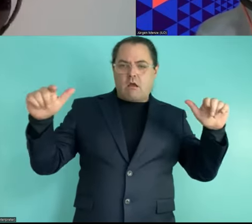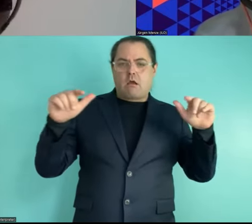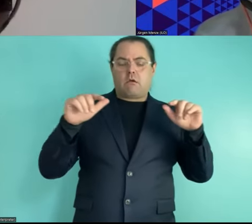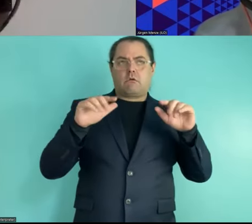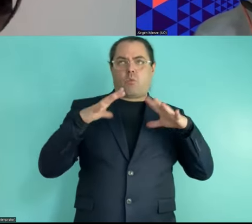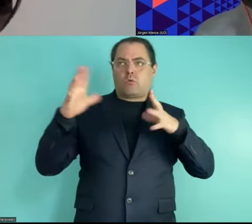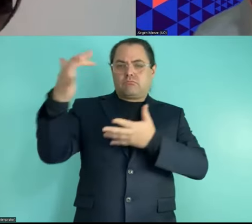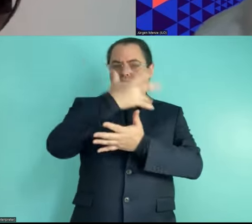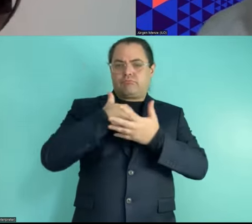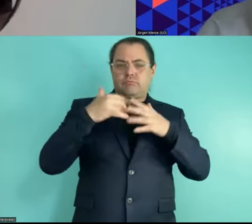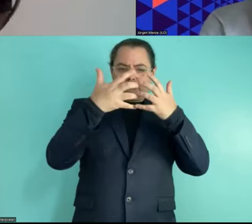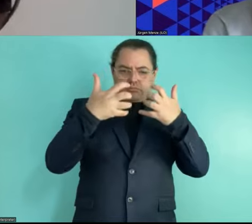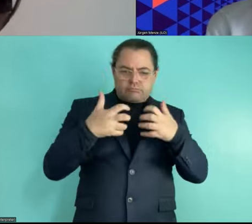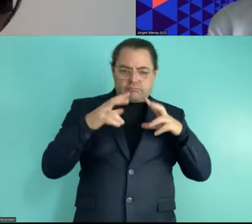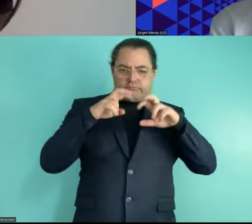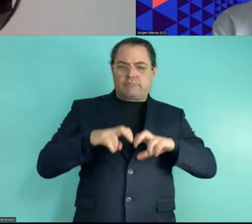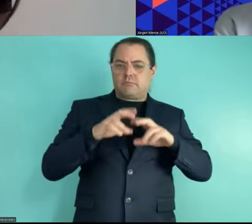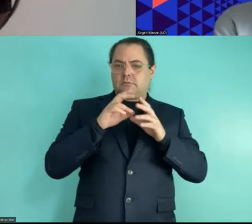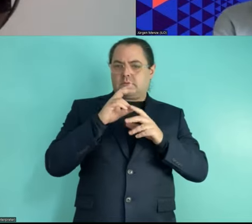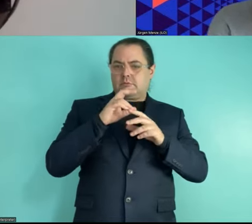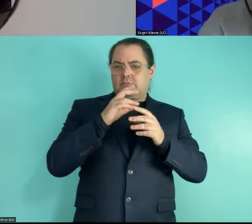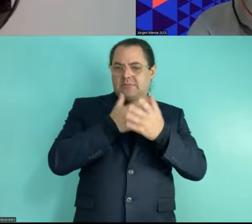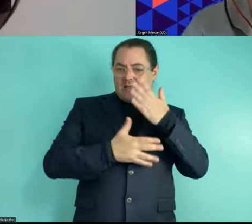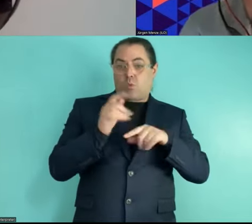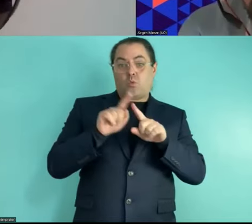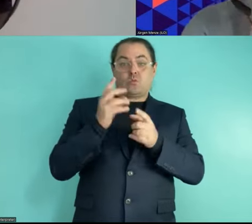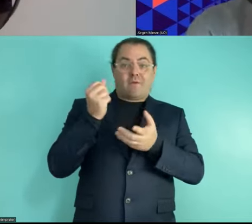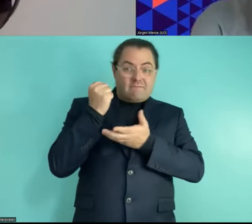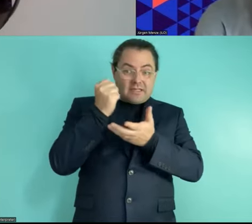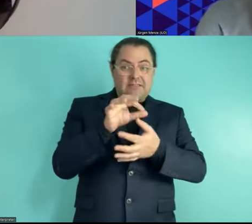and funding. Thank you very much. 16:50:33 Thank you. Thank you, miss me brother